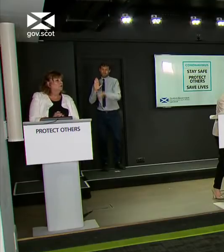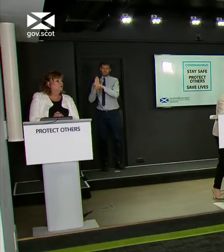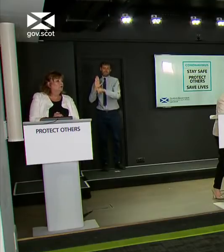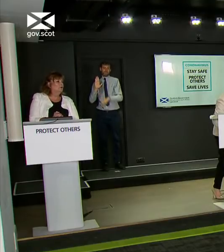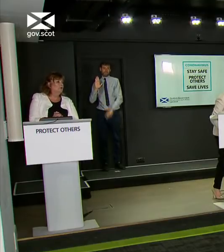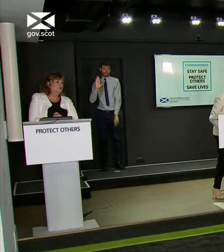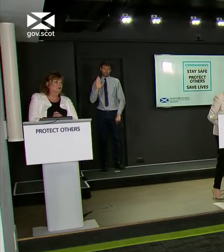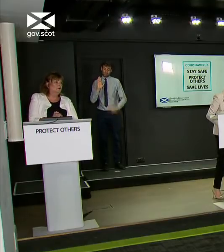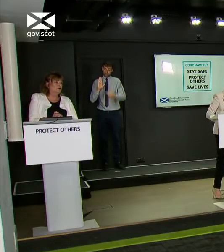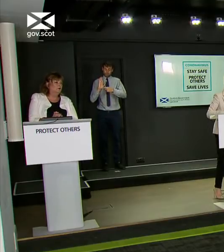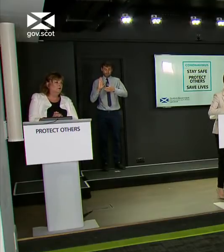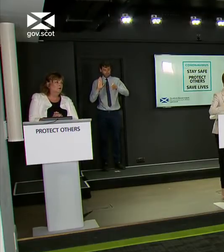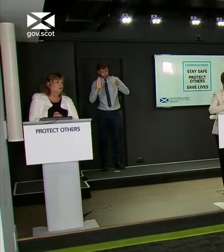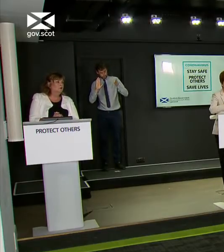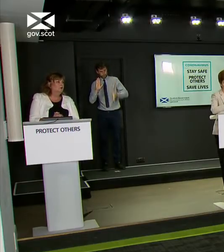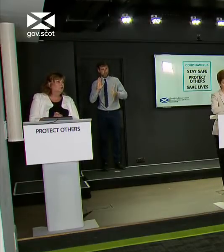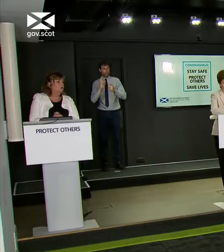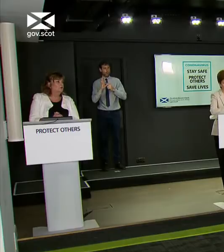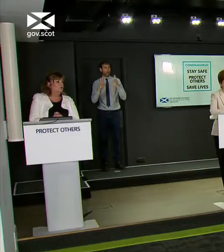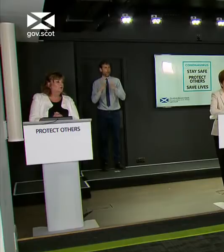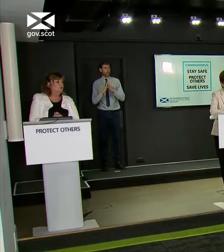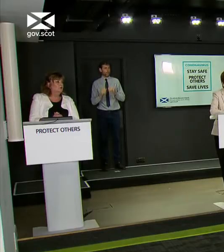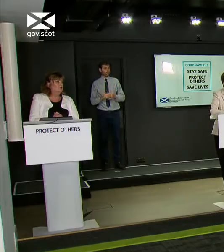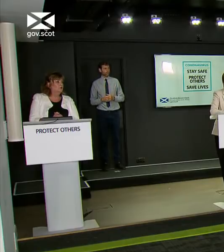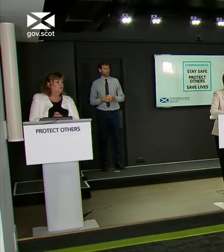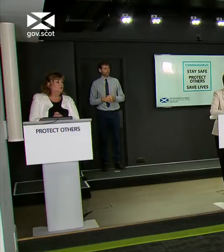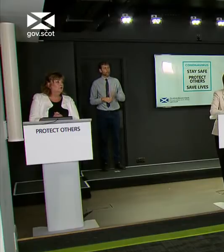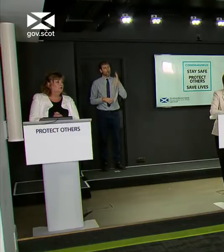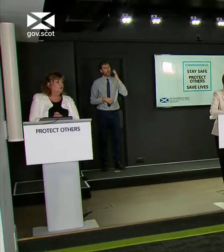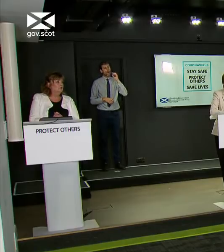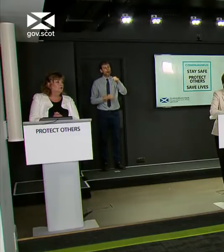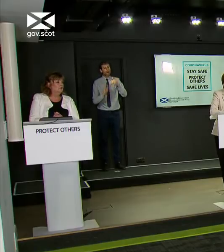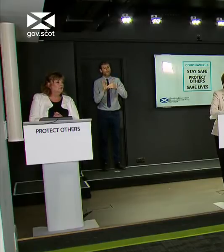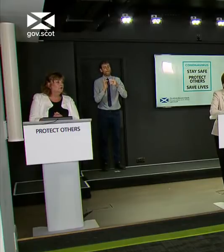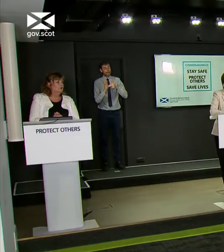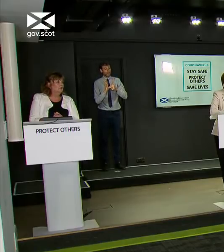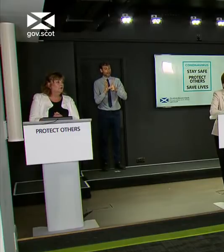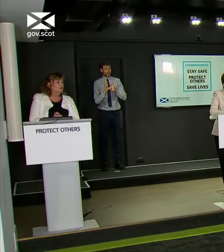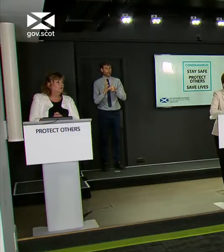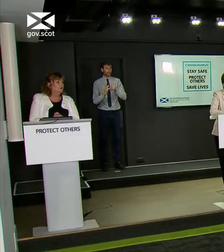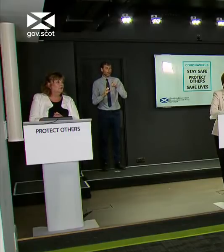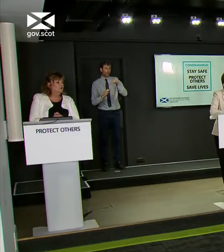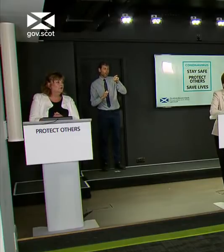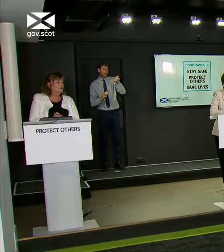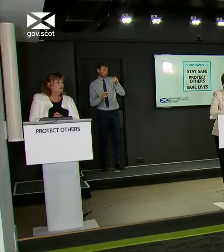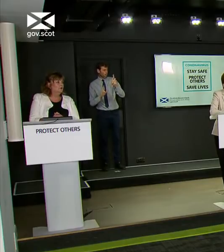level of use are you hoping to see when they reopen on Monday? and how low would it need